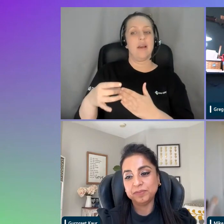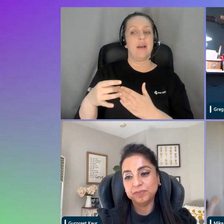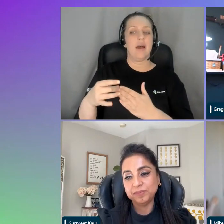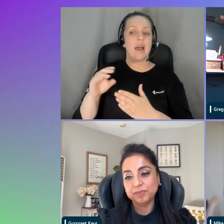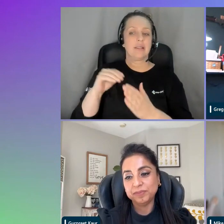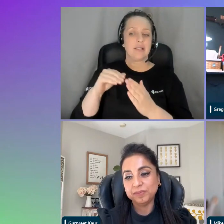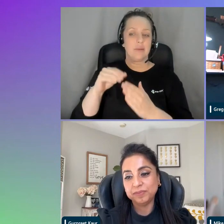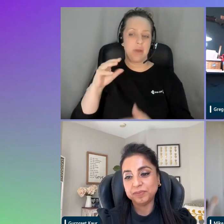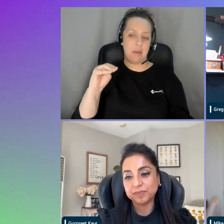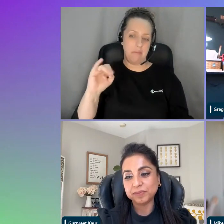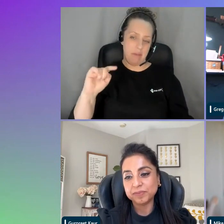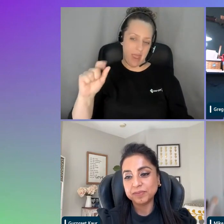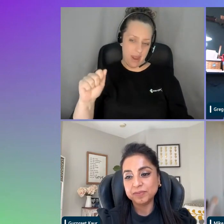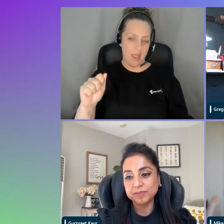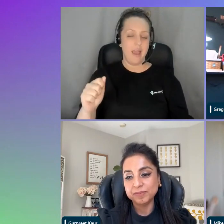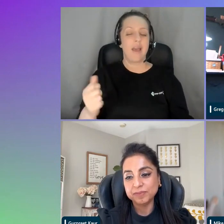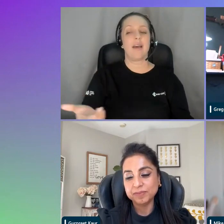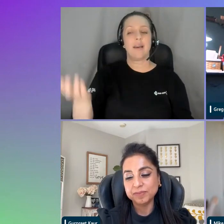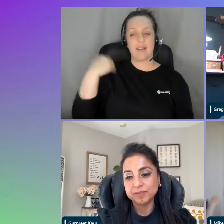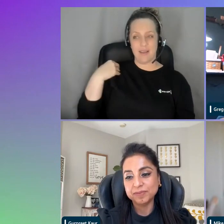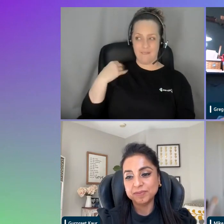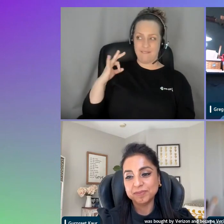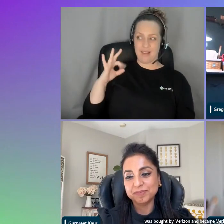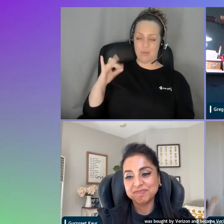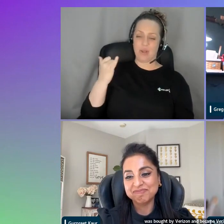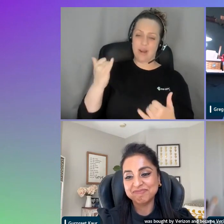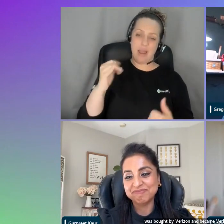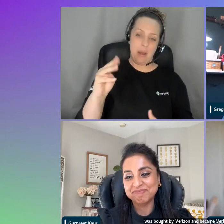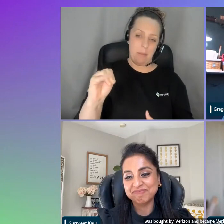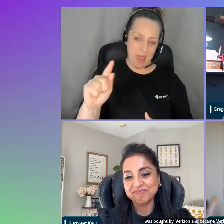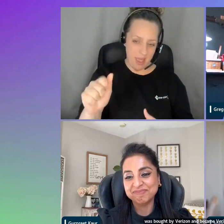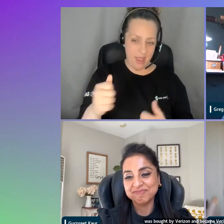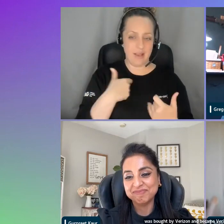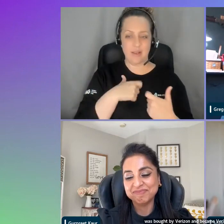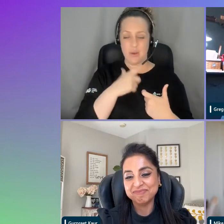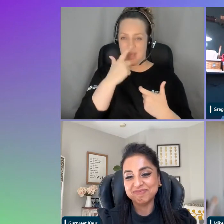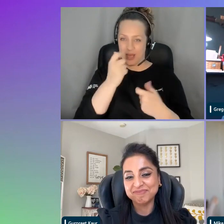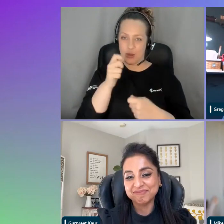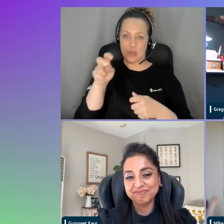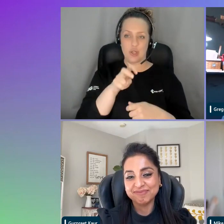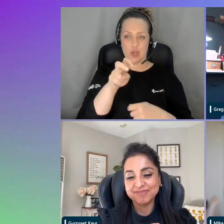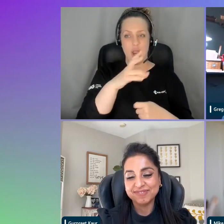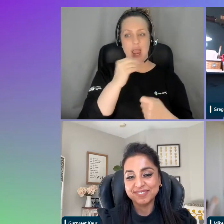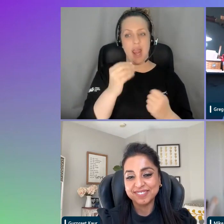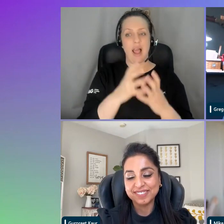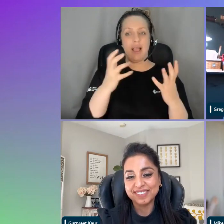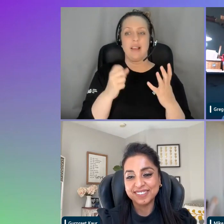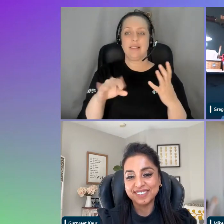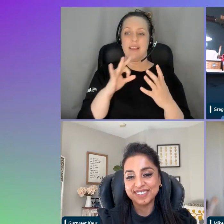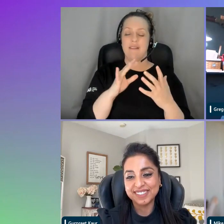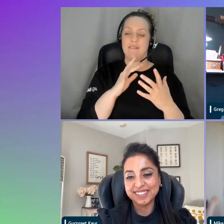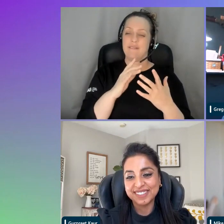mentioned, formerly known as Facebook. So it's been a quite interesting journey. And, uh, lots of, I'm sure, anecdotes and